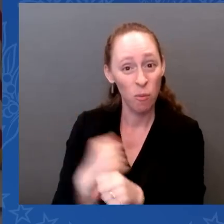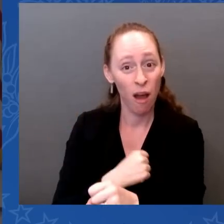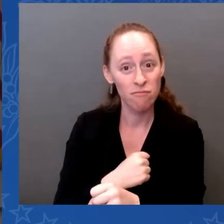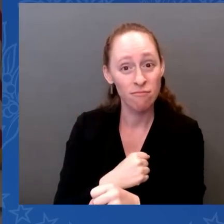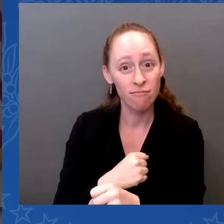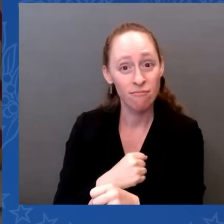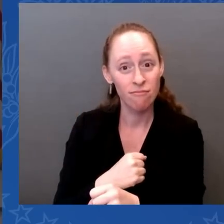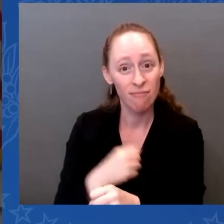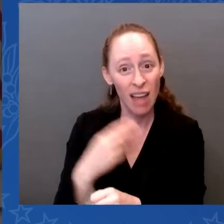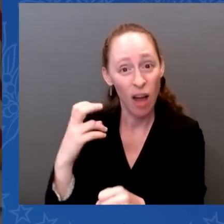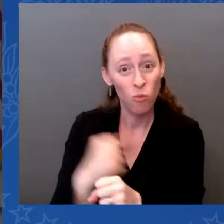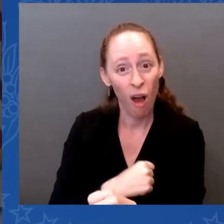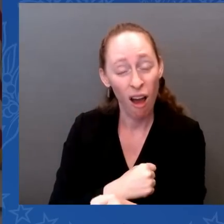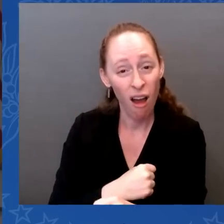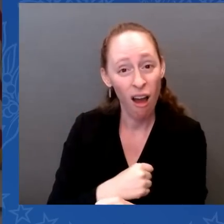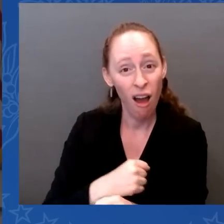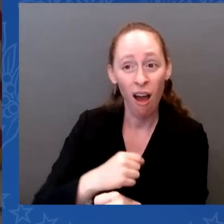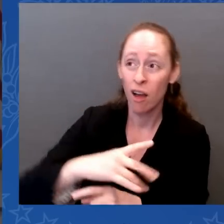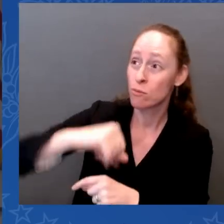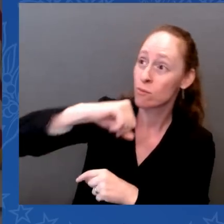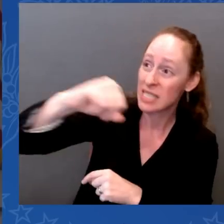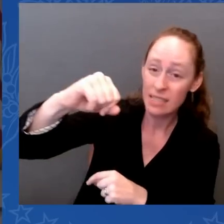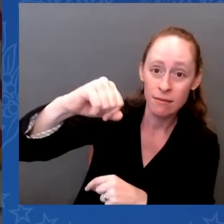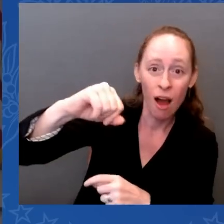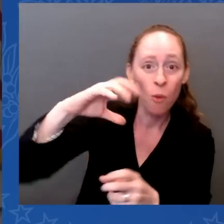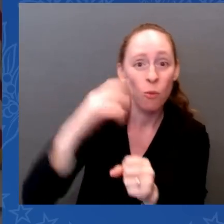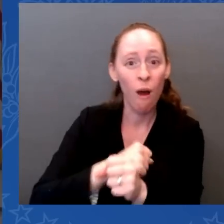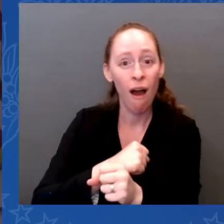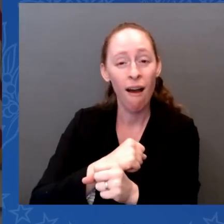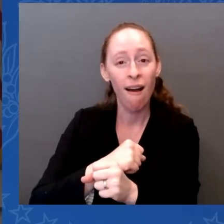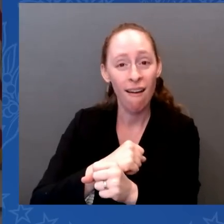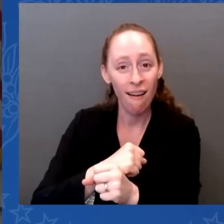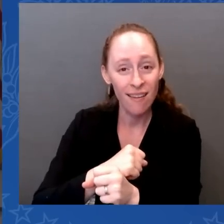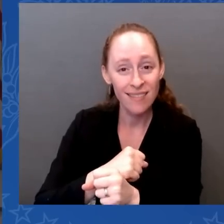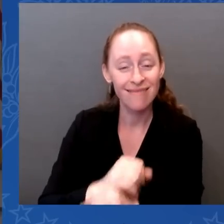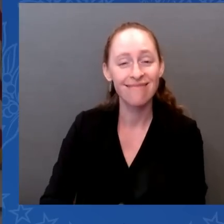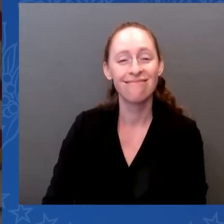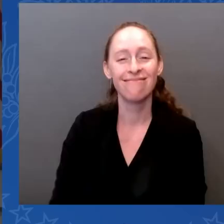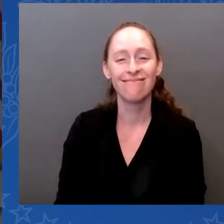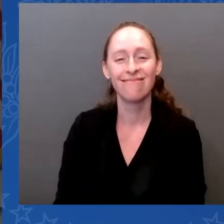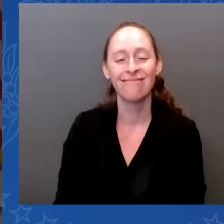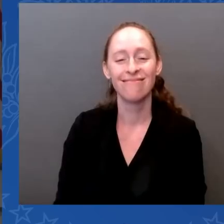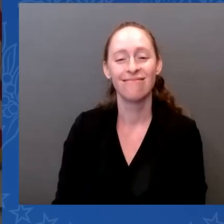He delivered on his promise to lower drug prices and costs for patients like me.